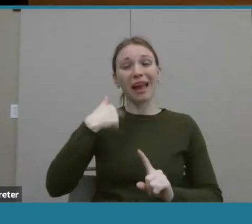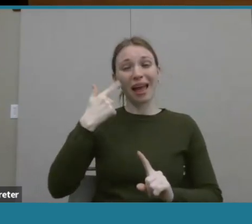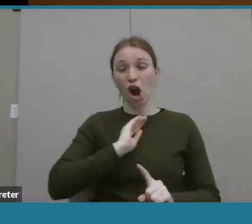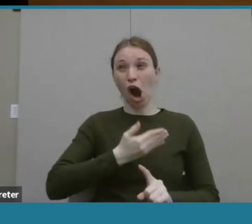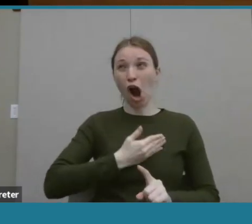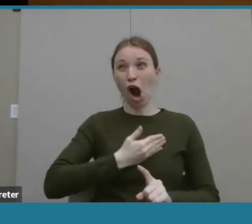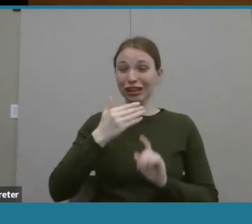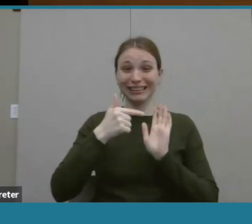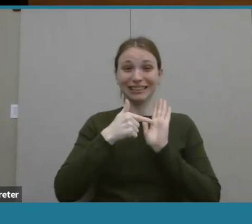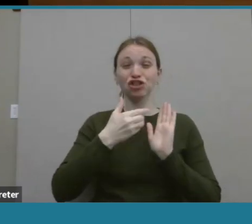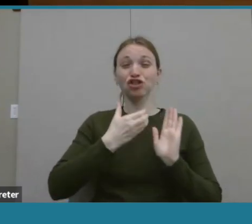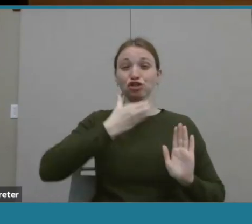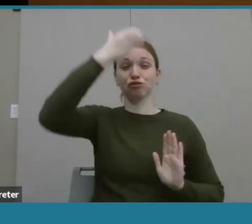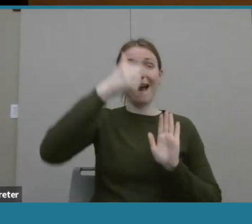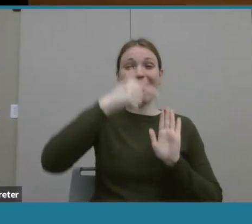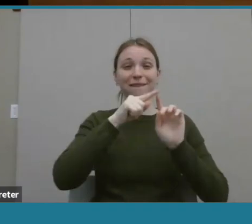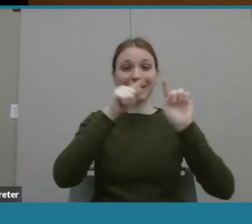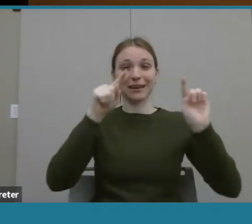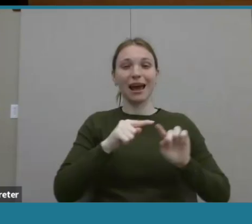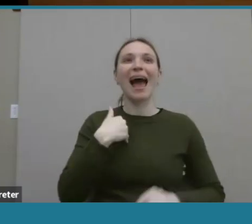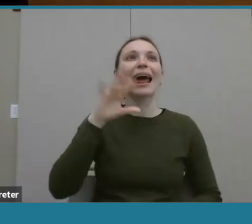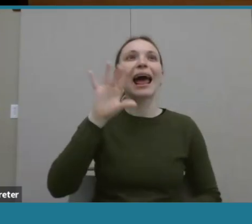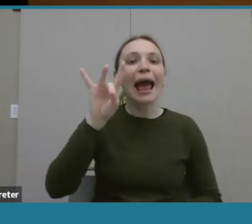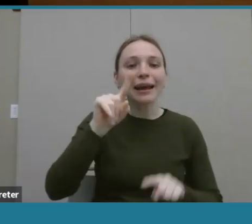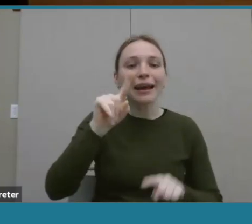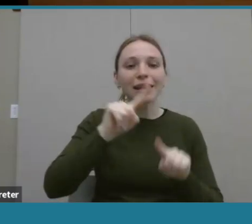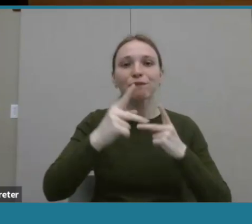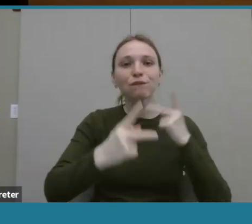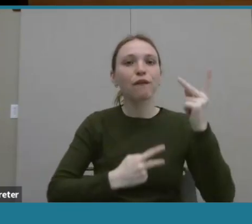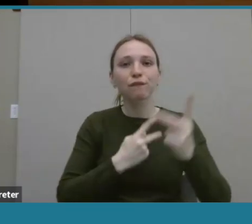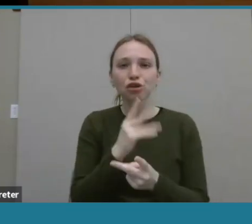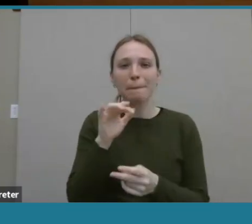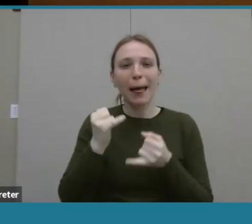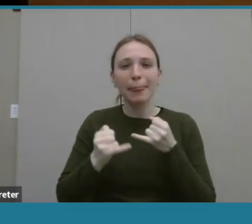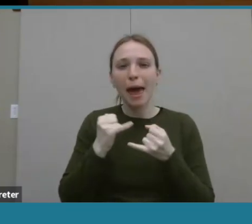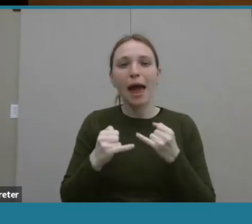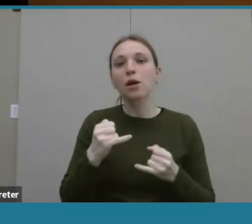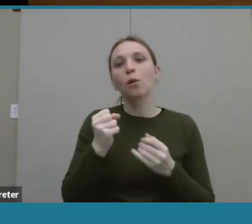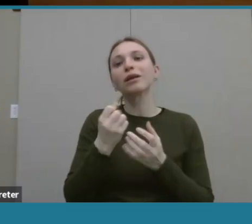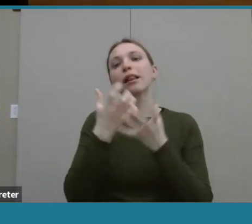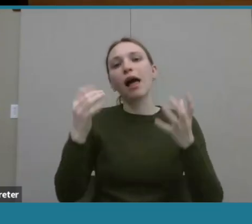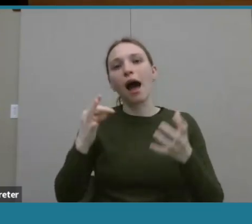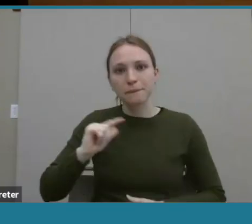I mean, it was like, let's tweak this here, let's tweak this here. I mean, it was a lot of back and forth work that we were doing.